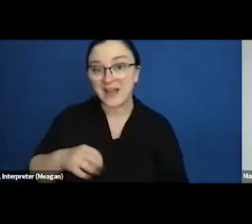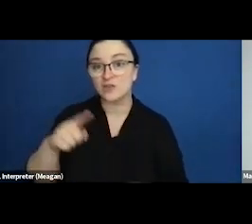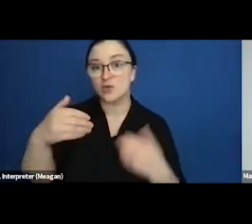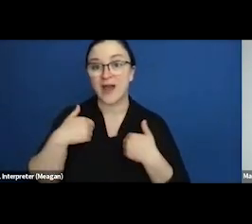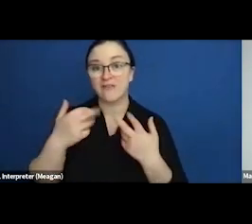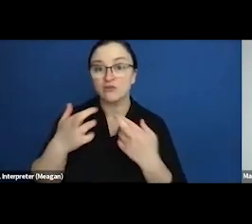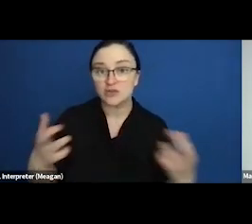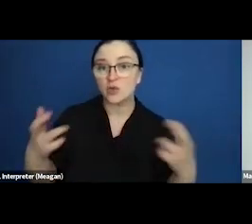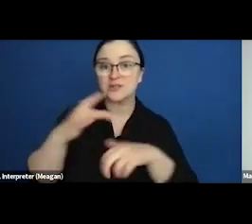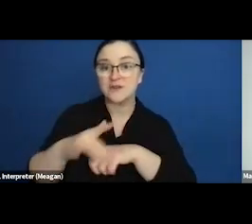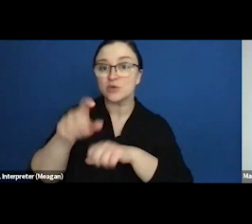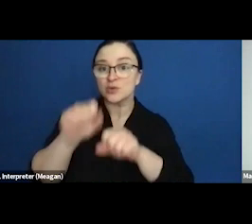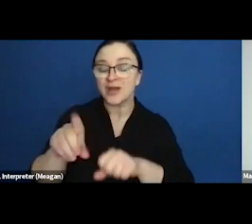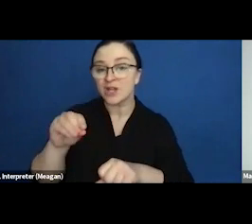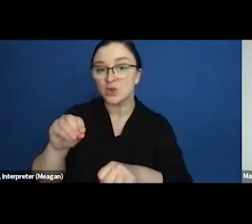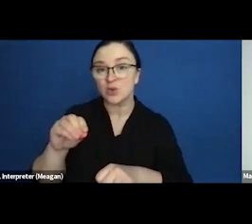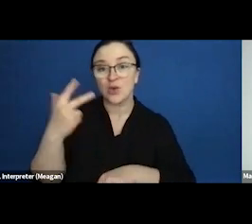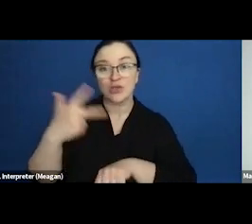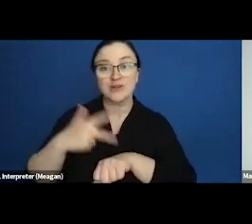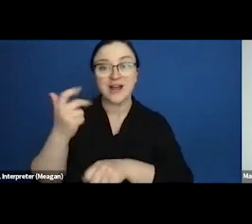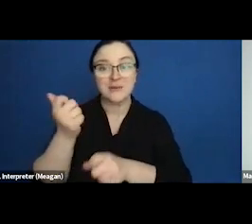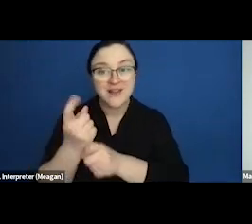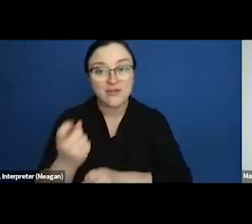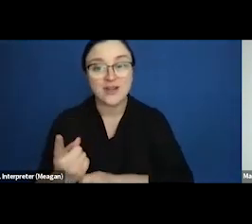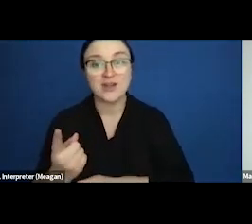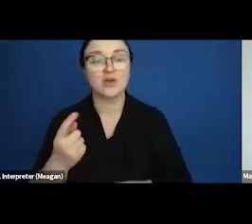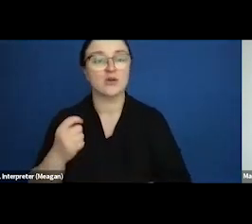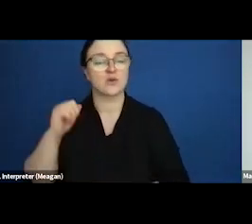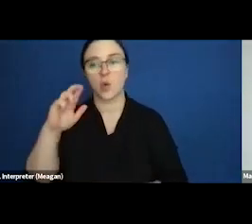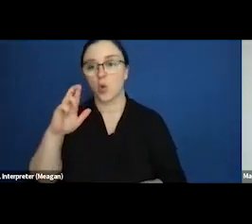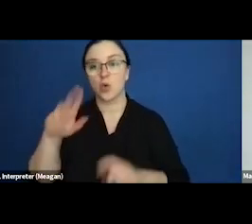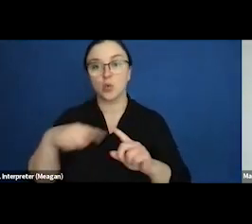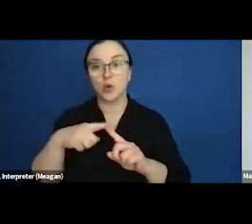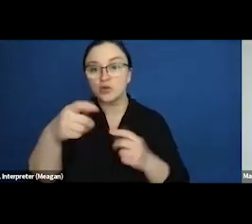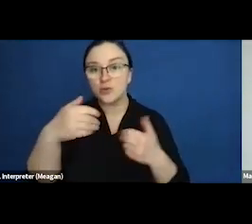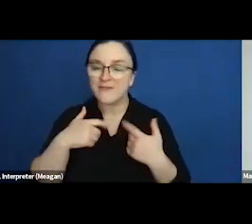you can do it three times a year at least, or whenever there's a big shift internally